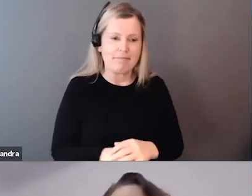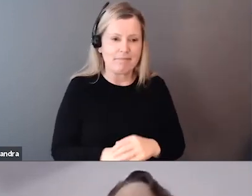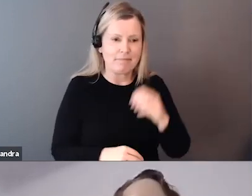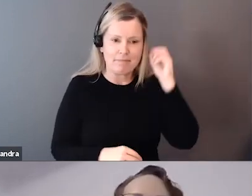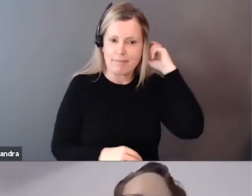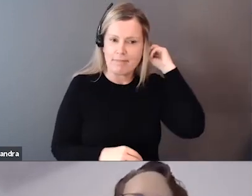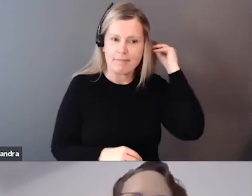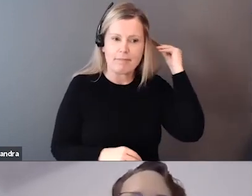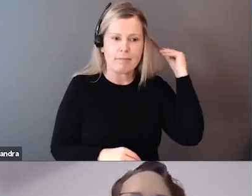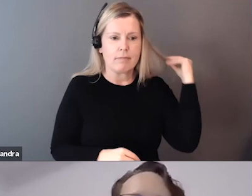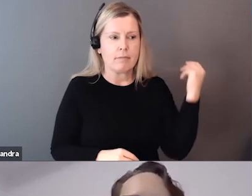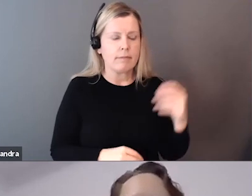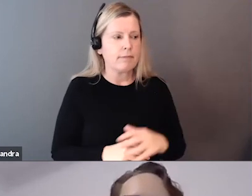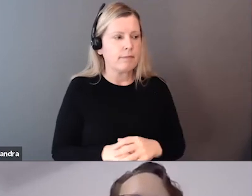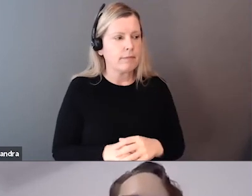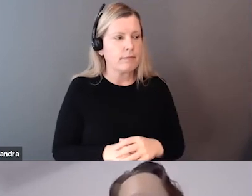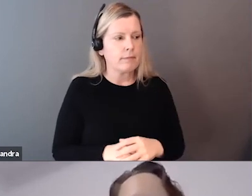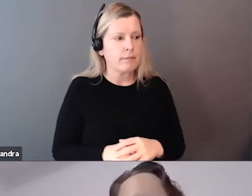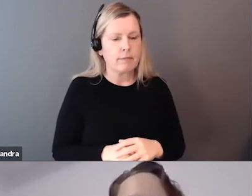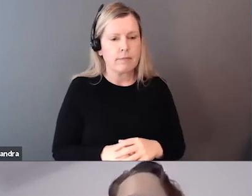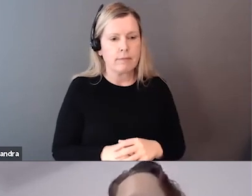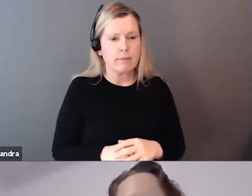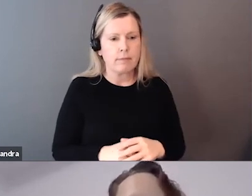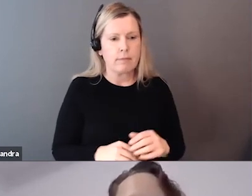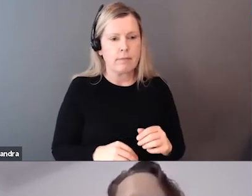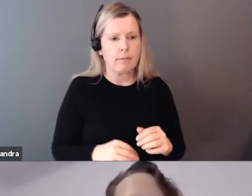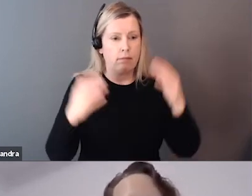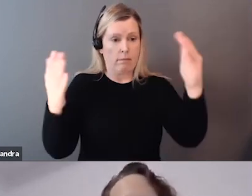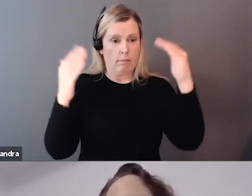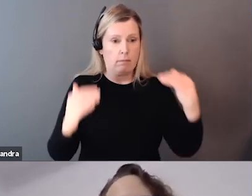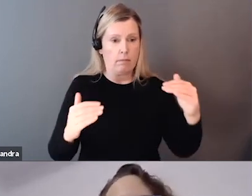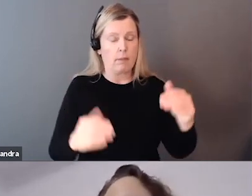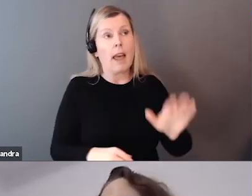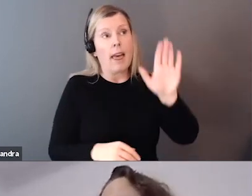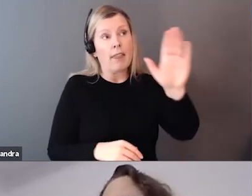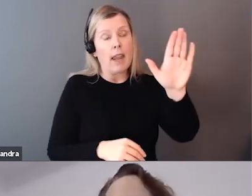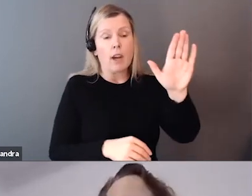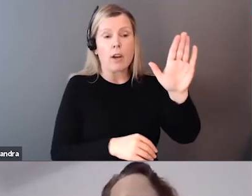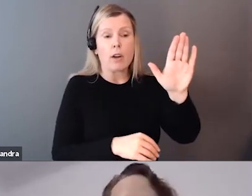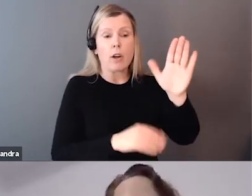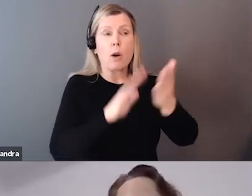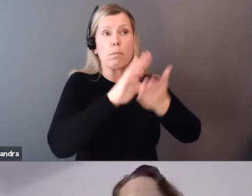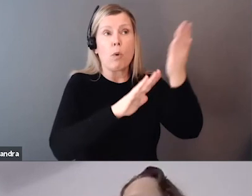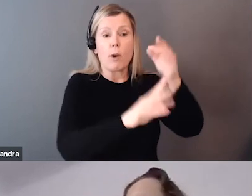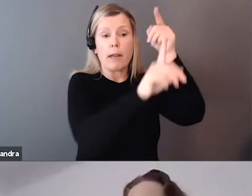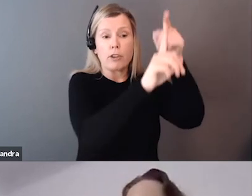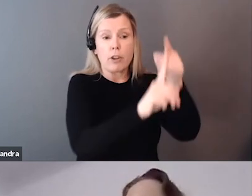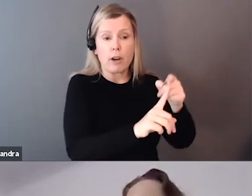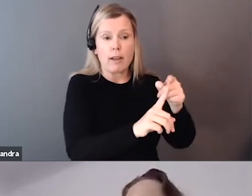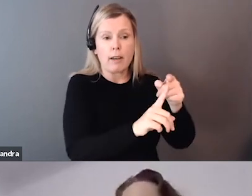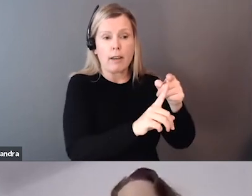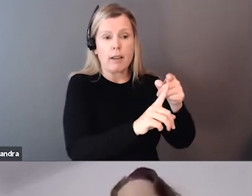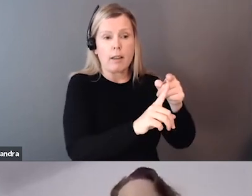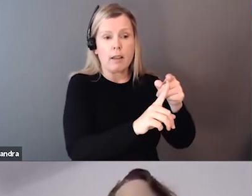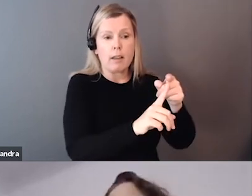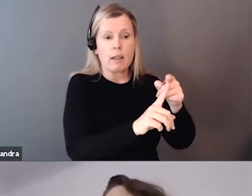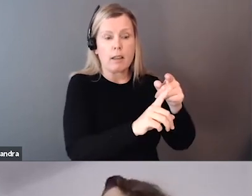And the organization's performance targets usually aim to align worker health and profit,